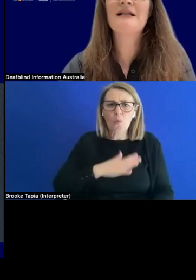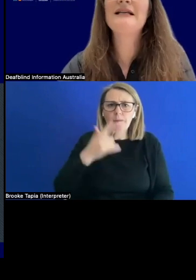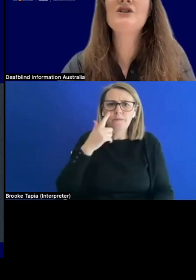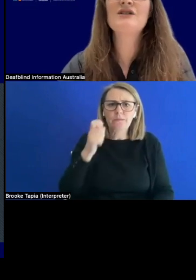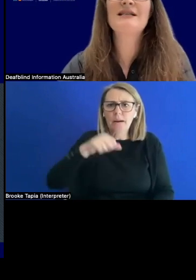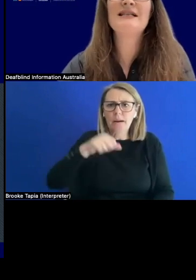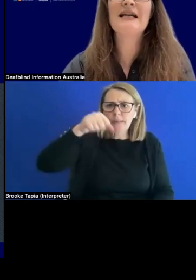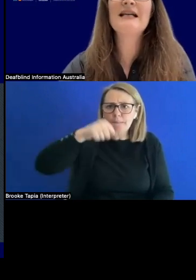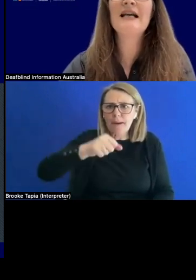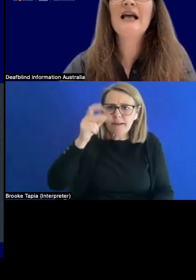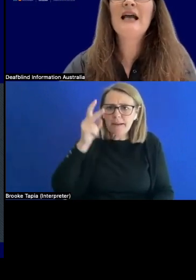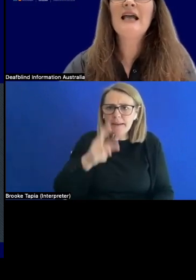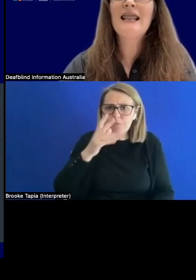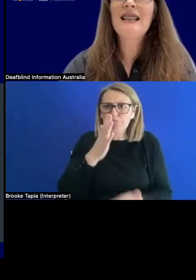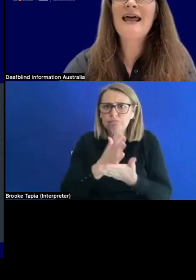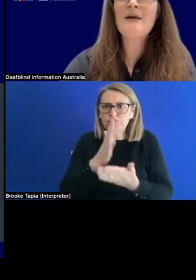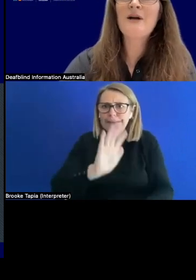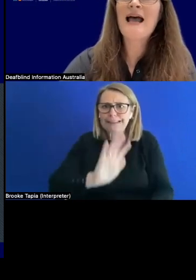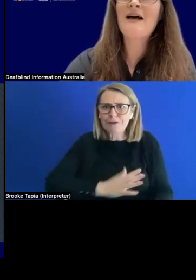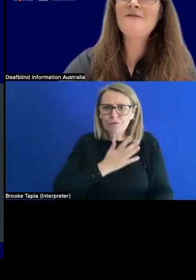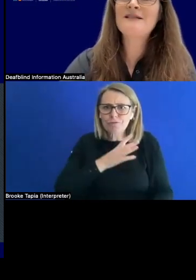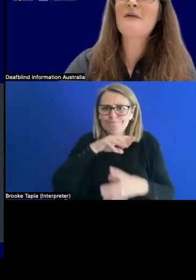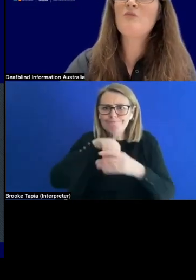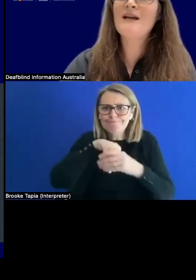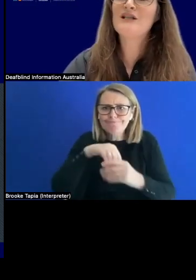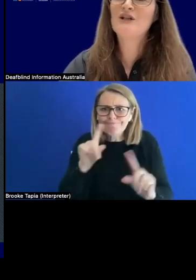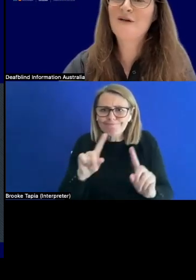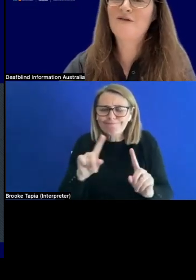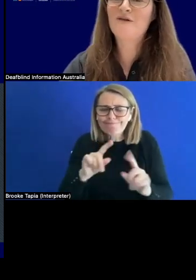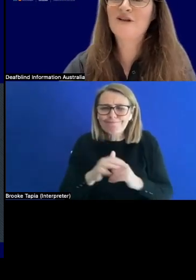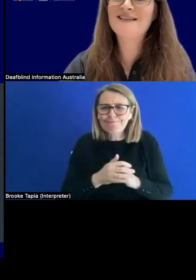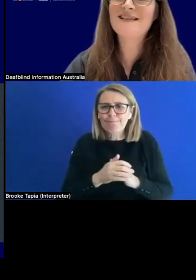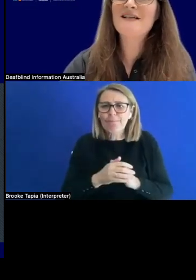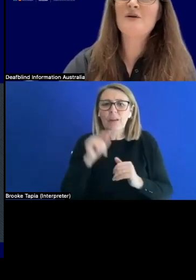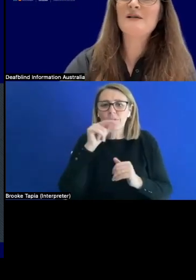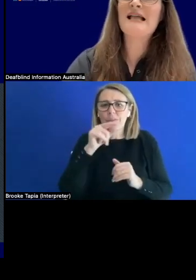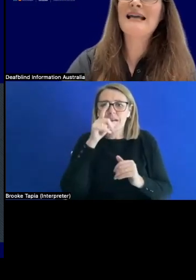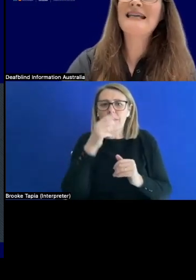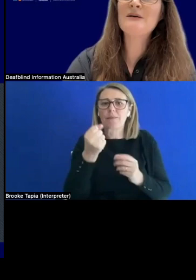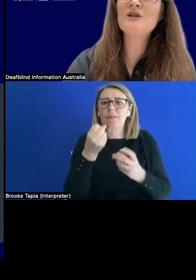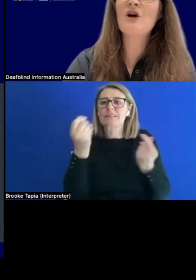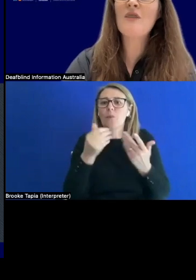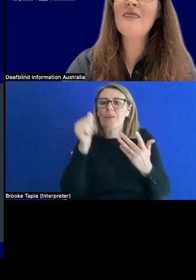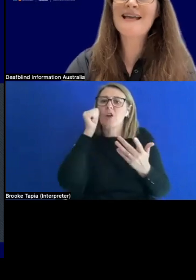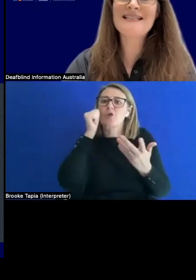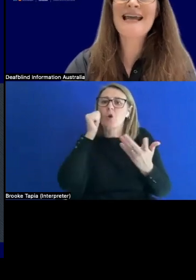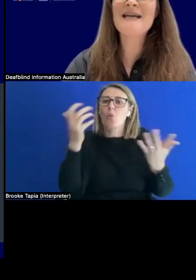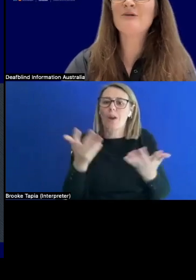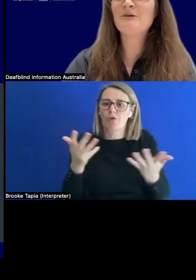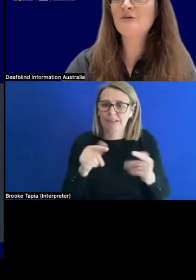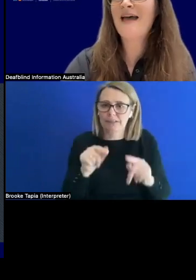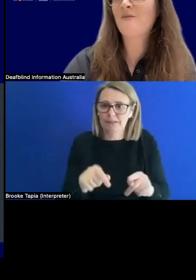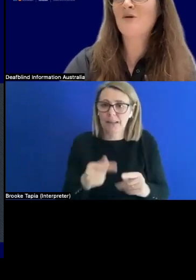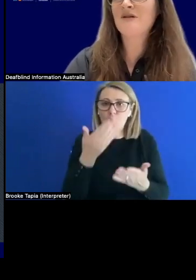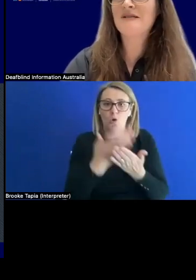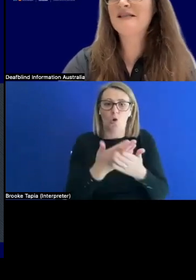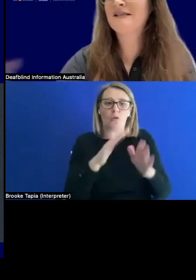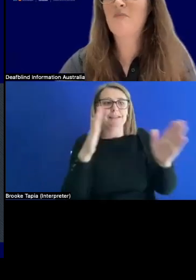really interesting”, they would have somewhere to look for it. “It was on that table that was